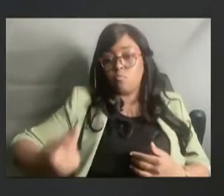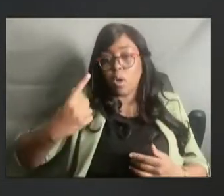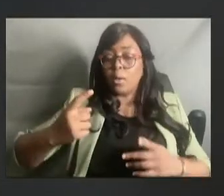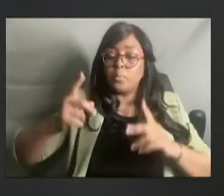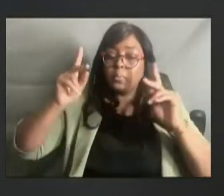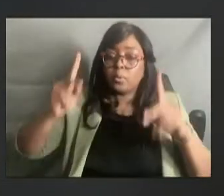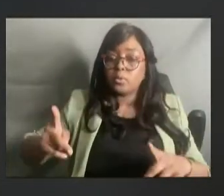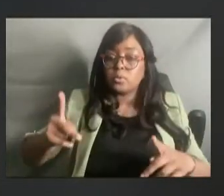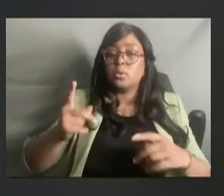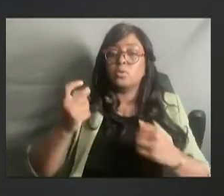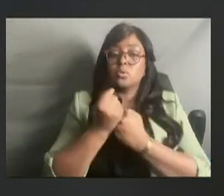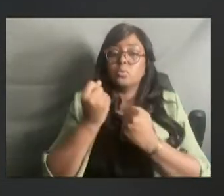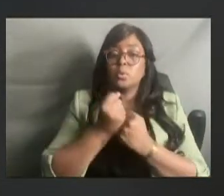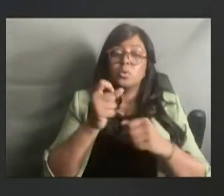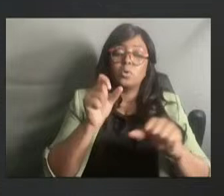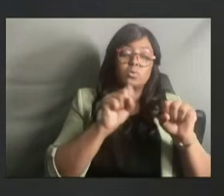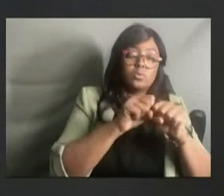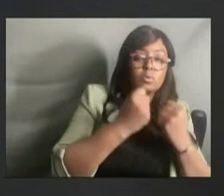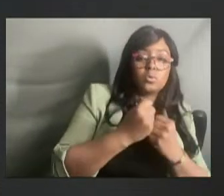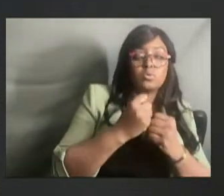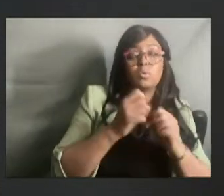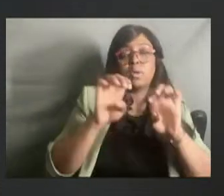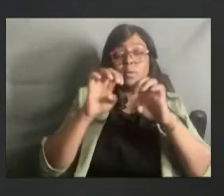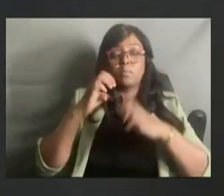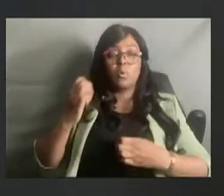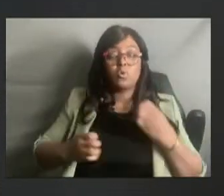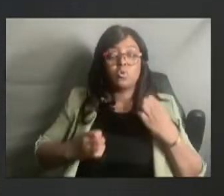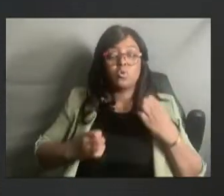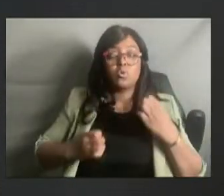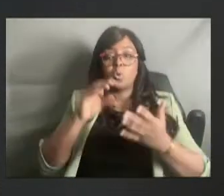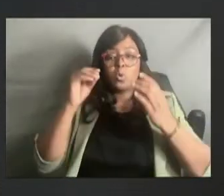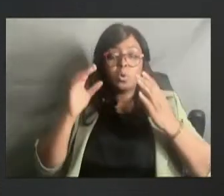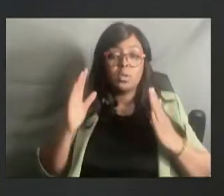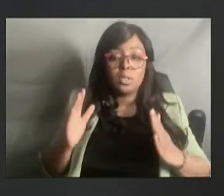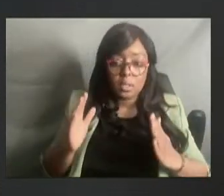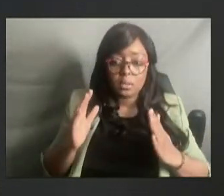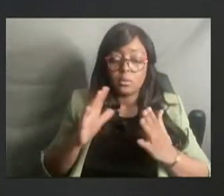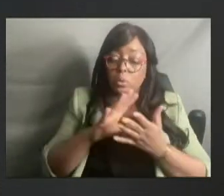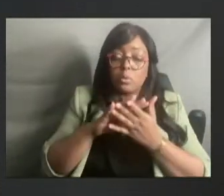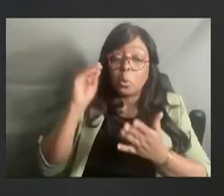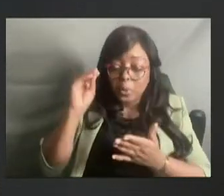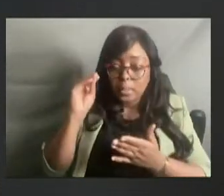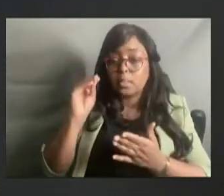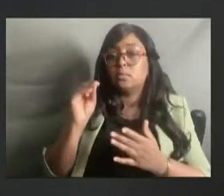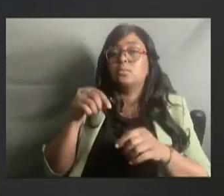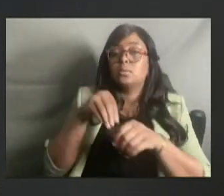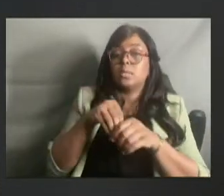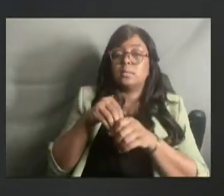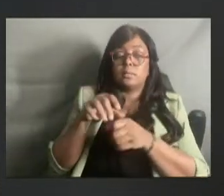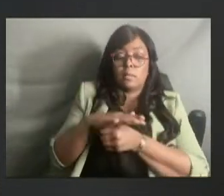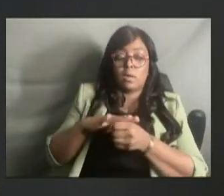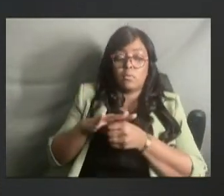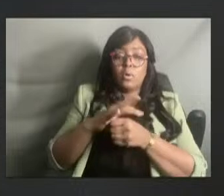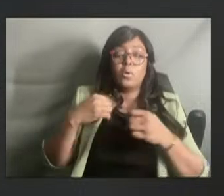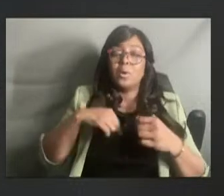anonymous attendee. We don't have one person who supports social and emotional learning in